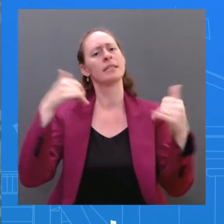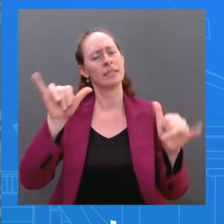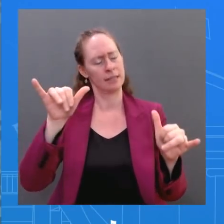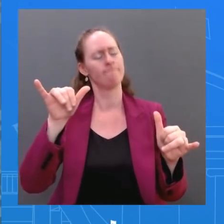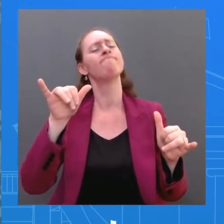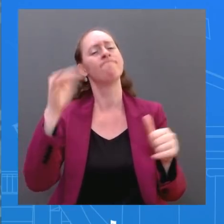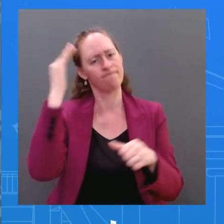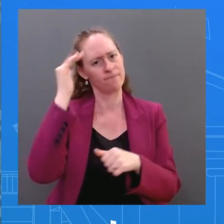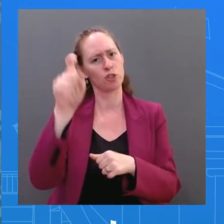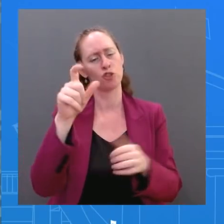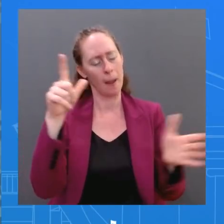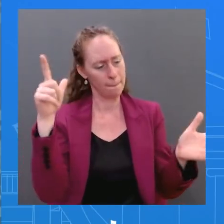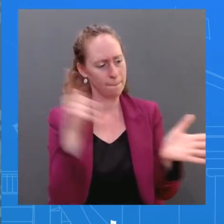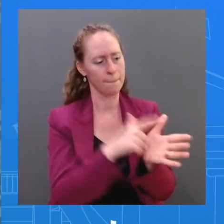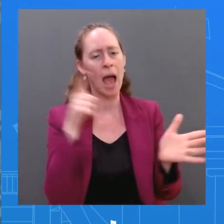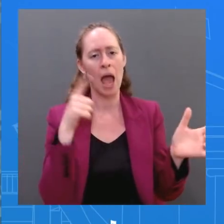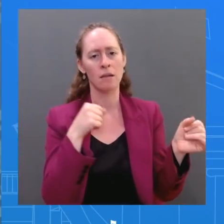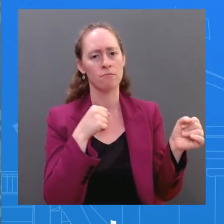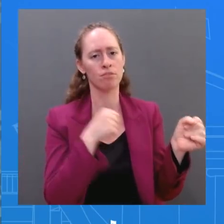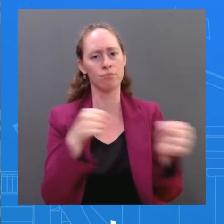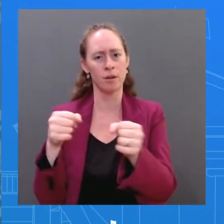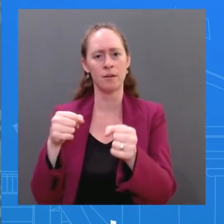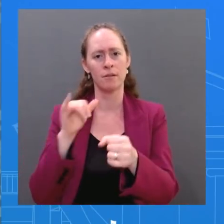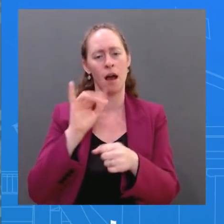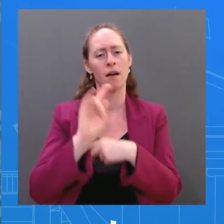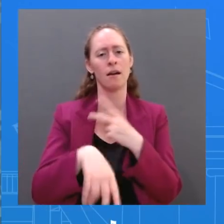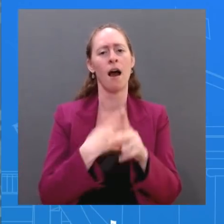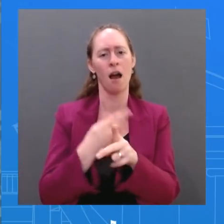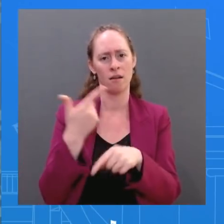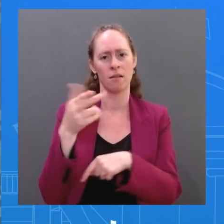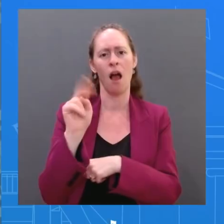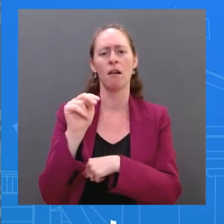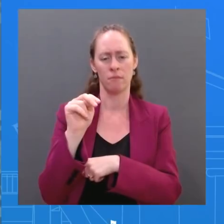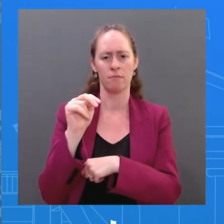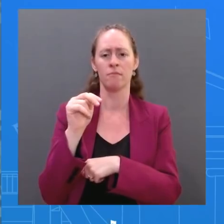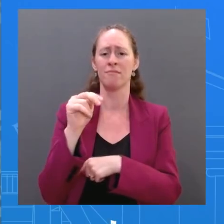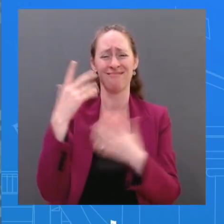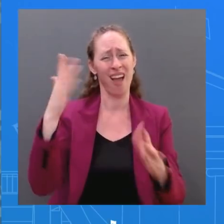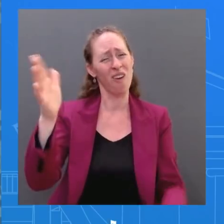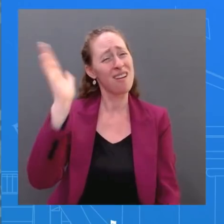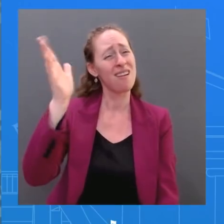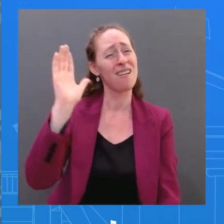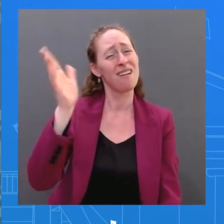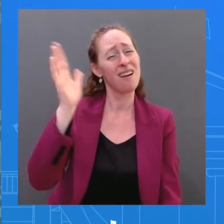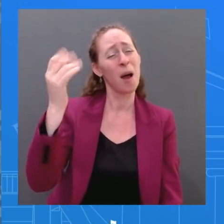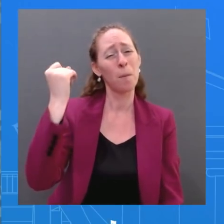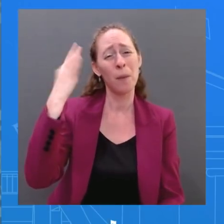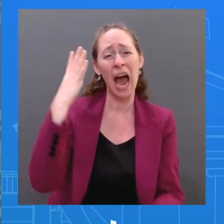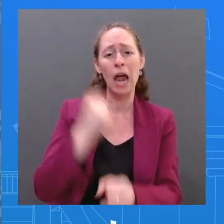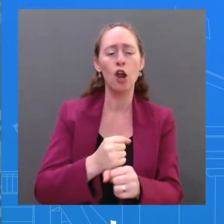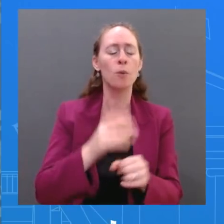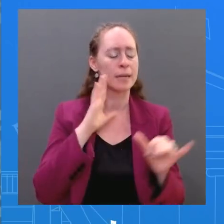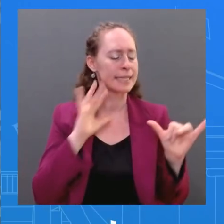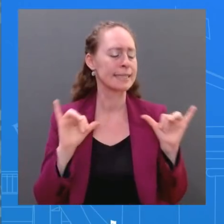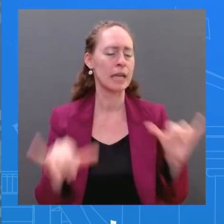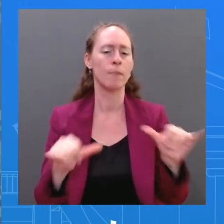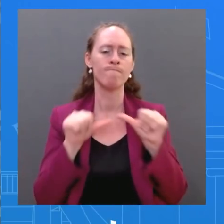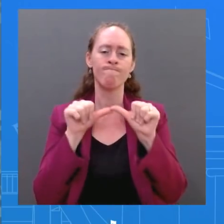It is something that he wants to see happen. And so, that's what he's going to continue to call on. On your first question on if we're going to have an event: